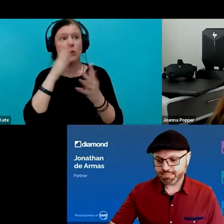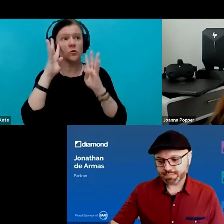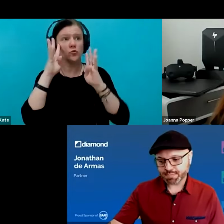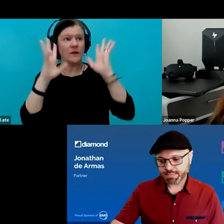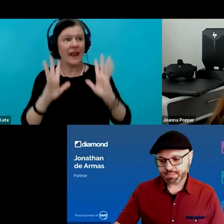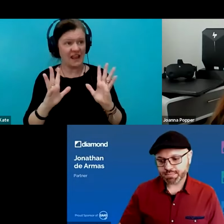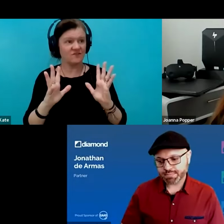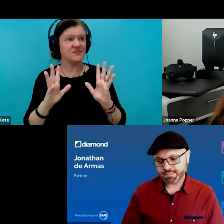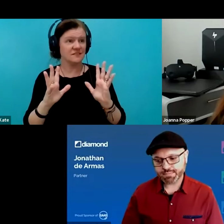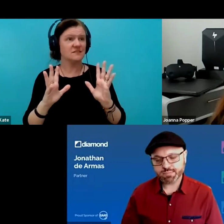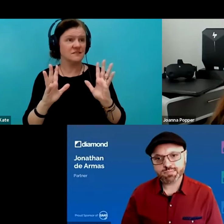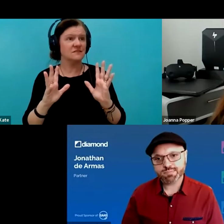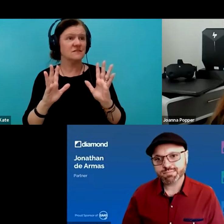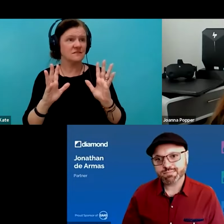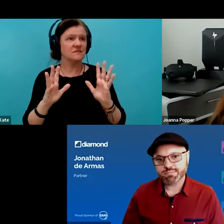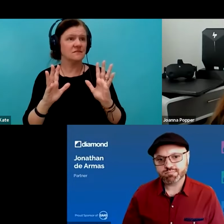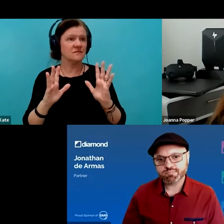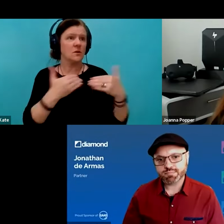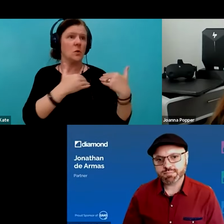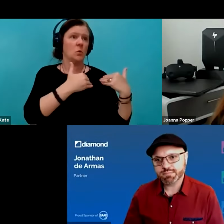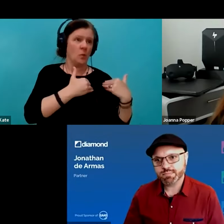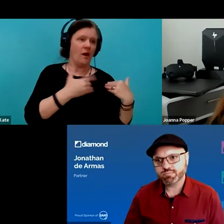Chadwick Turner: It's it. A lot of the weight relies on us to understand what's